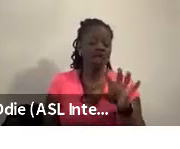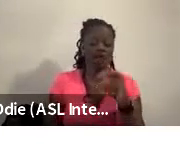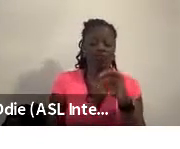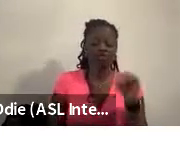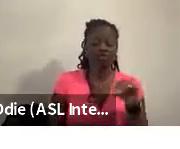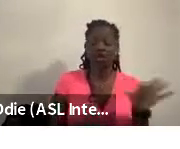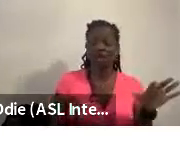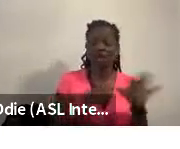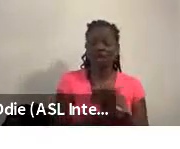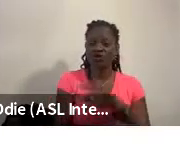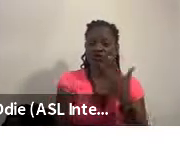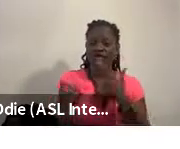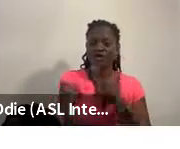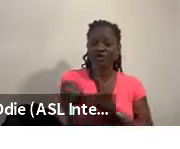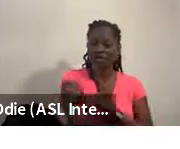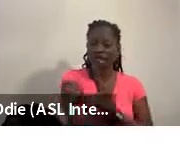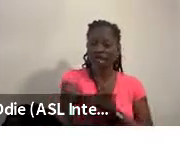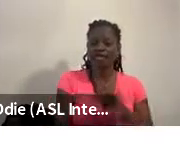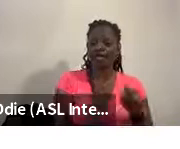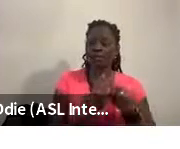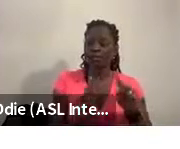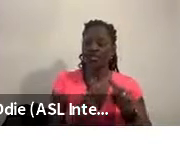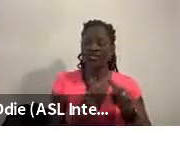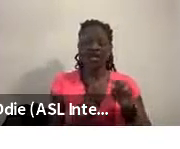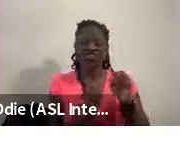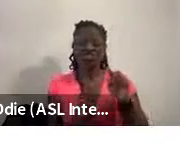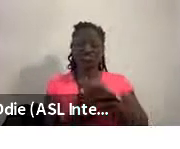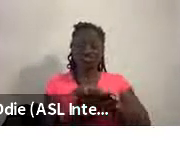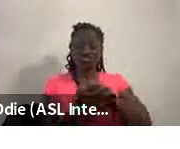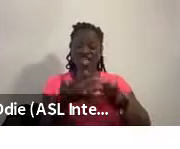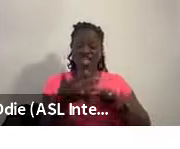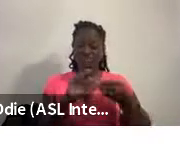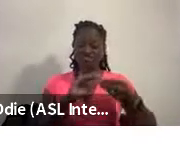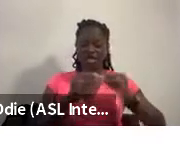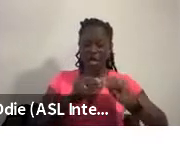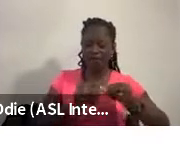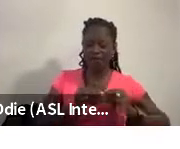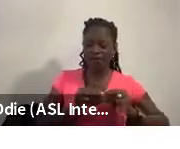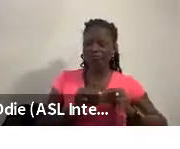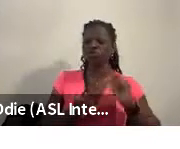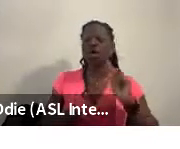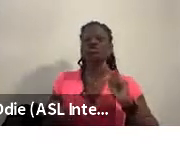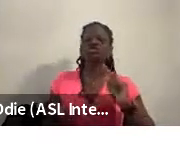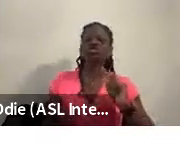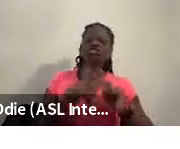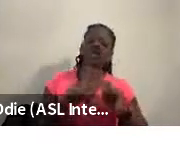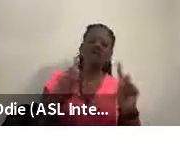Overall, however, these rates differed significantly by a facility. So in about half of the facilities of one